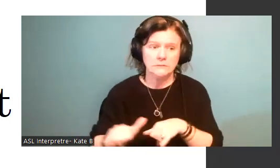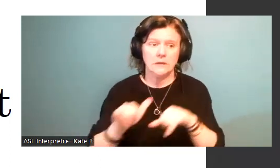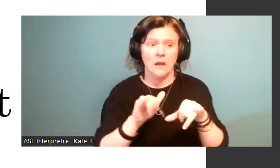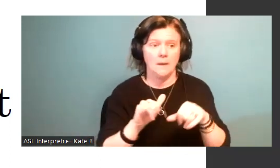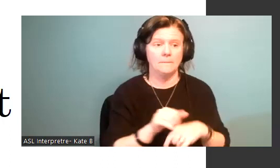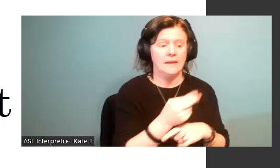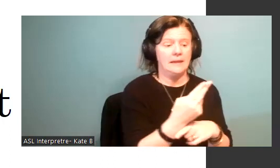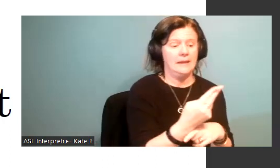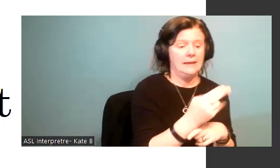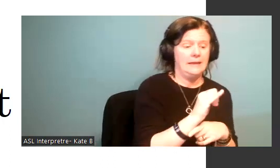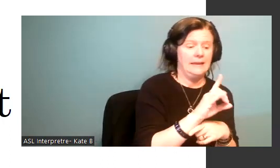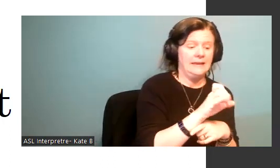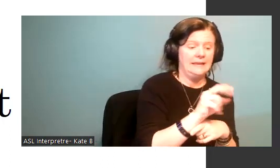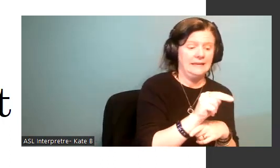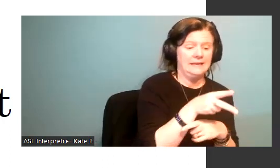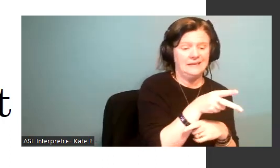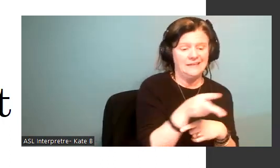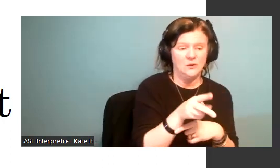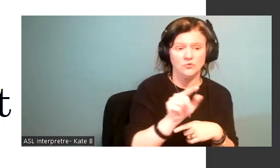officially hidden from screen reader users to